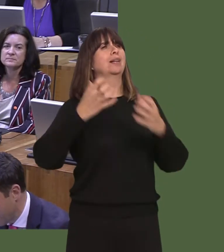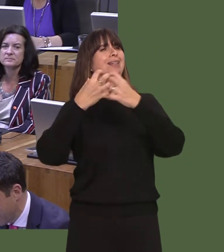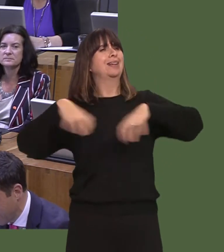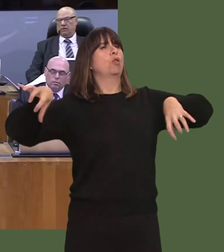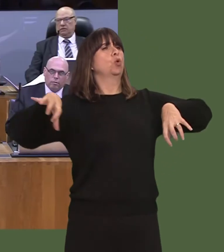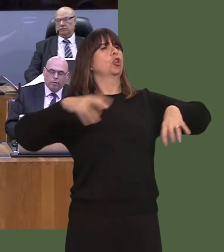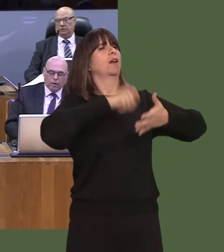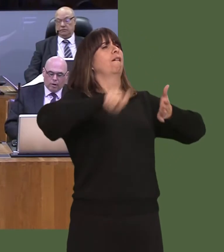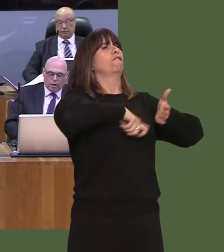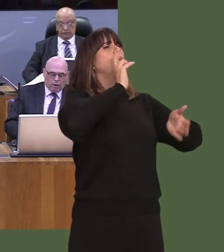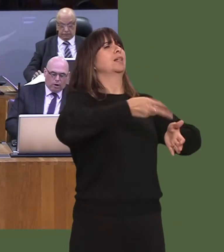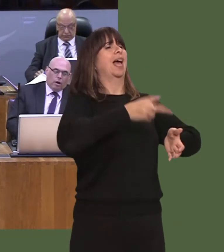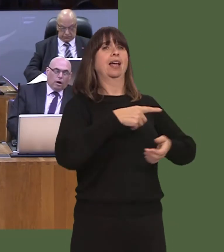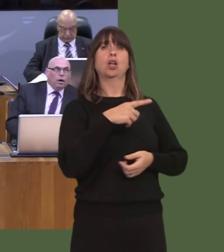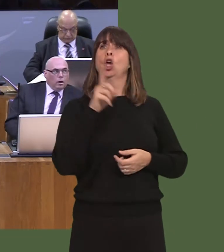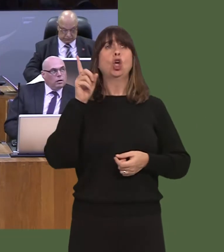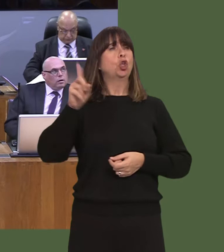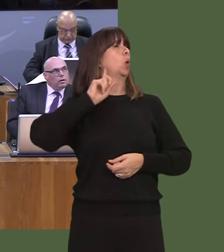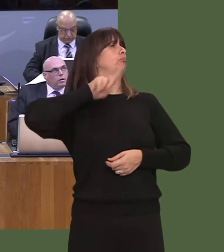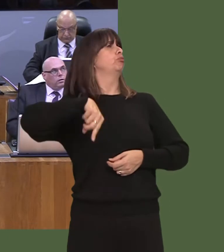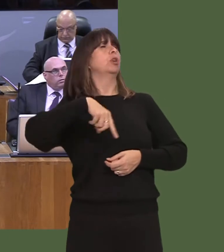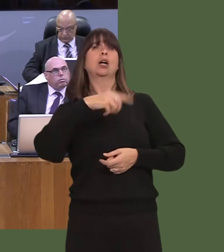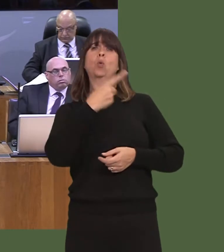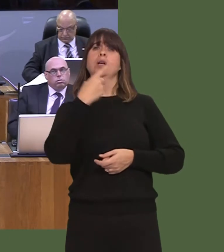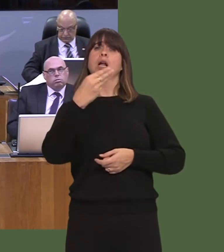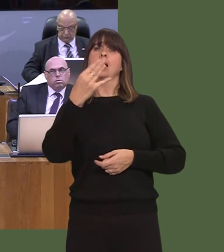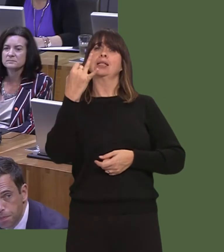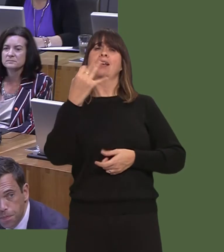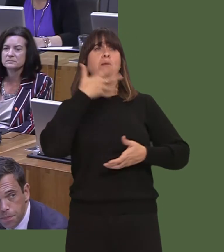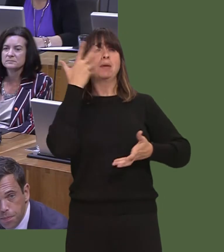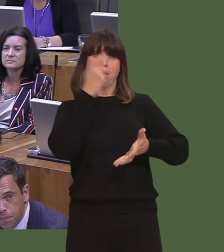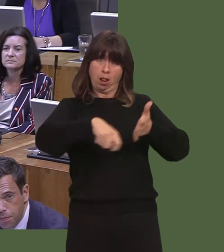The 1997 referendum was not accepted by the Conservative Party, and in 2005 they ran on